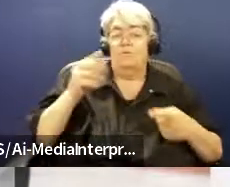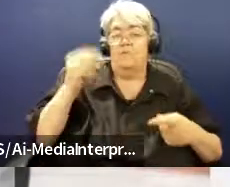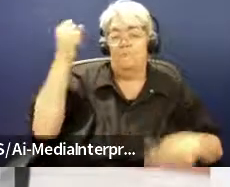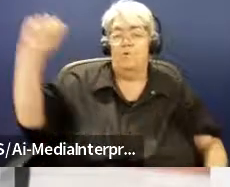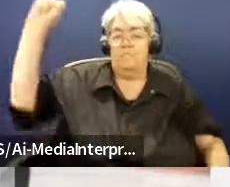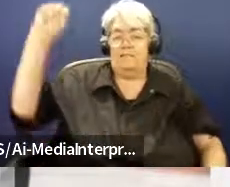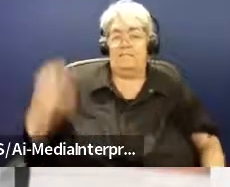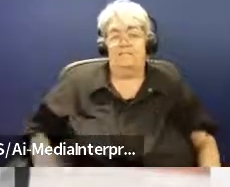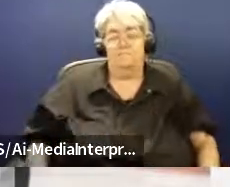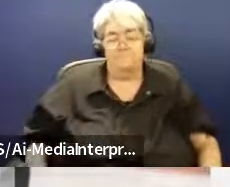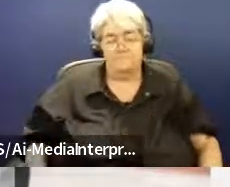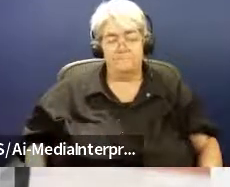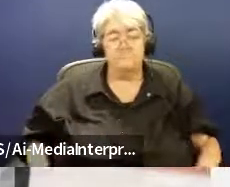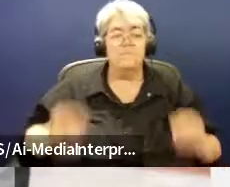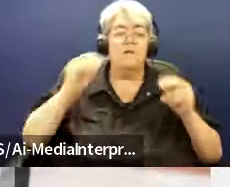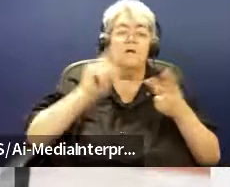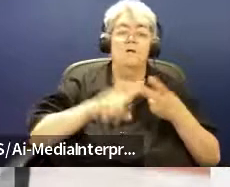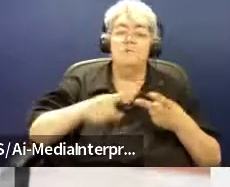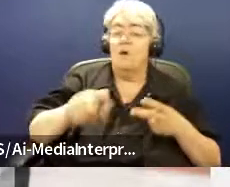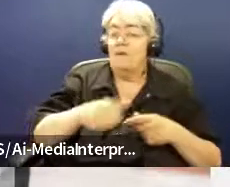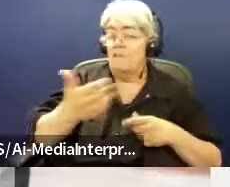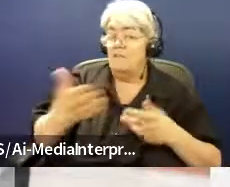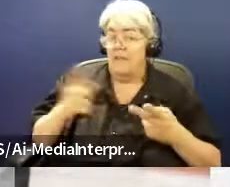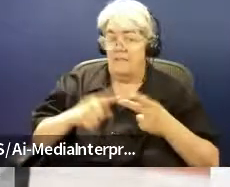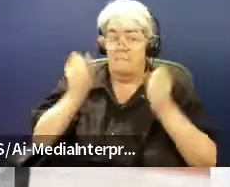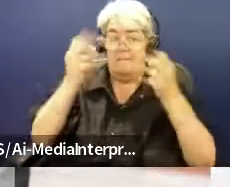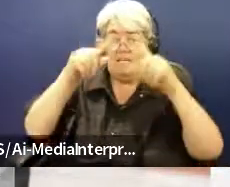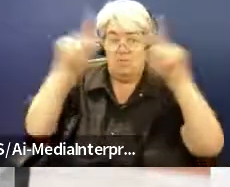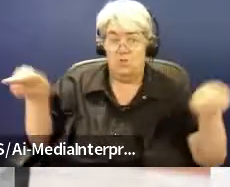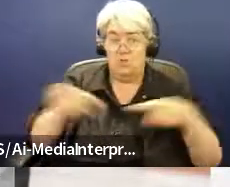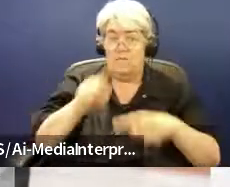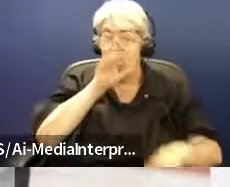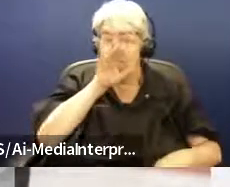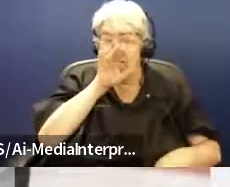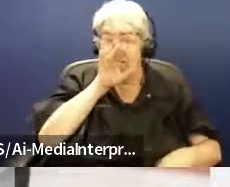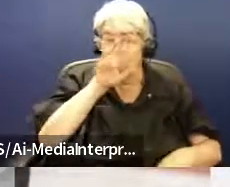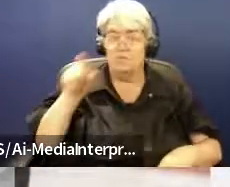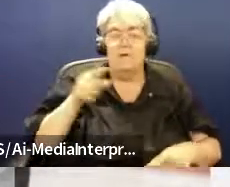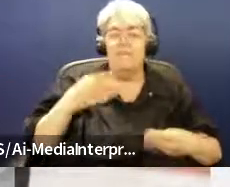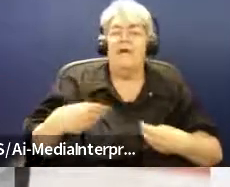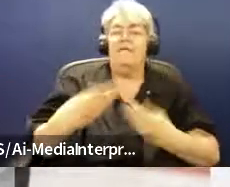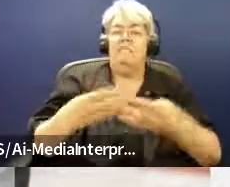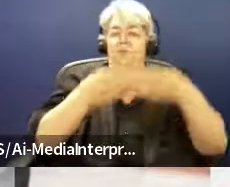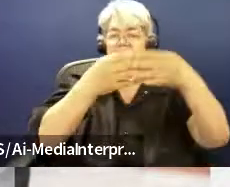and it announces that it sends mail. We will go back again to the top of the page.